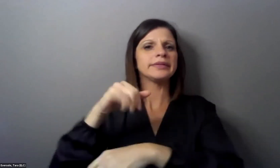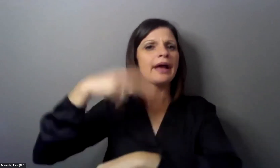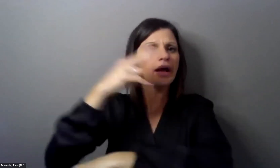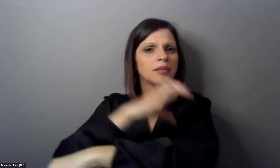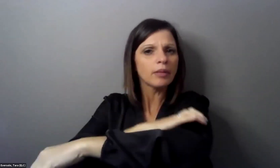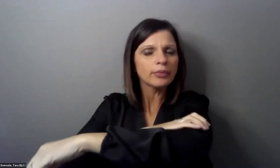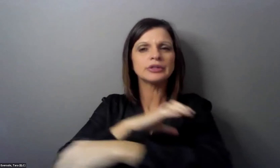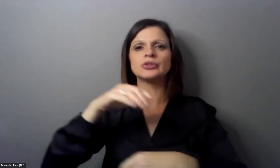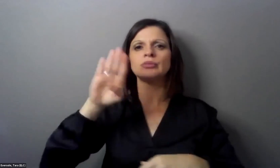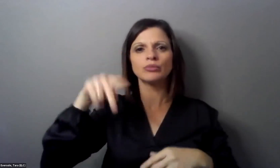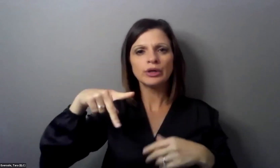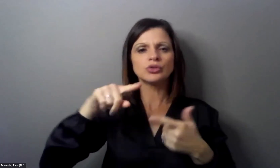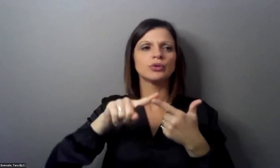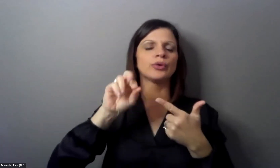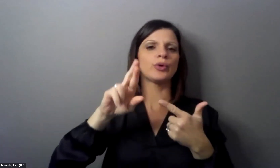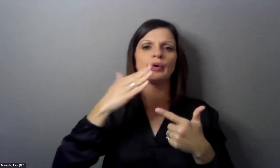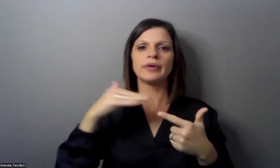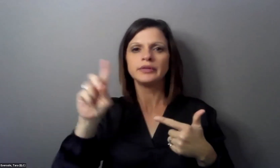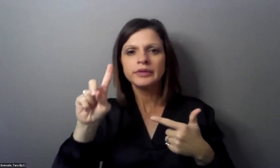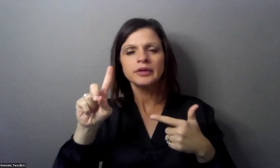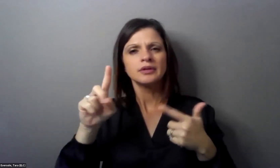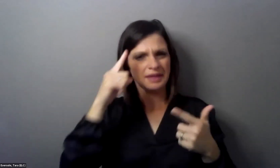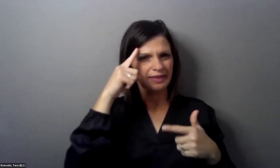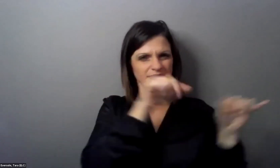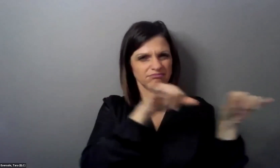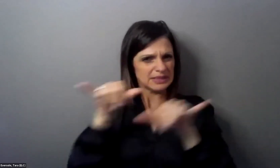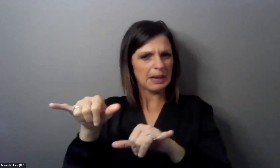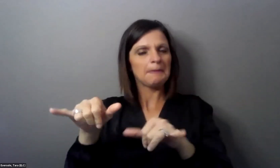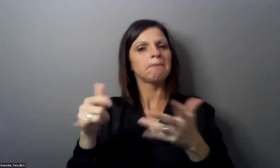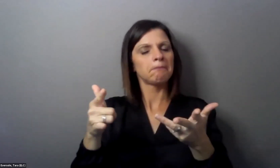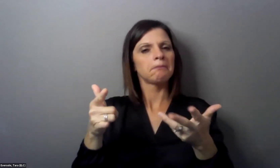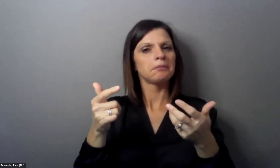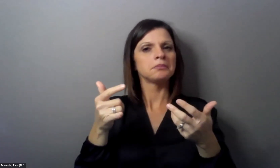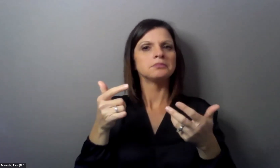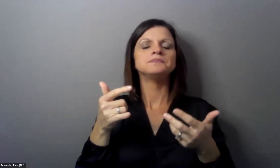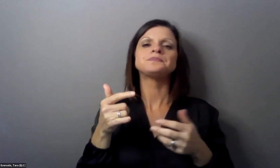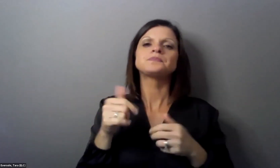For the people who are caring for those with substance use disorders.